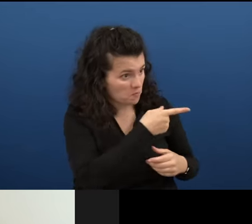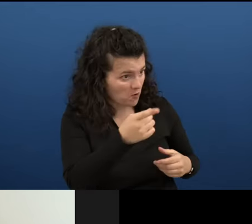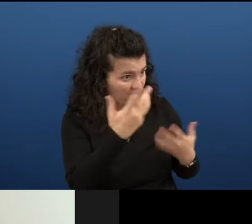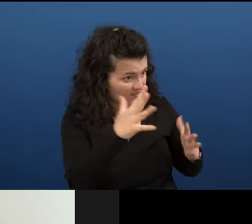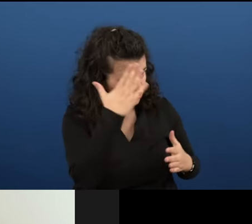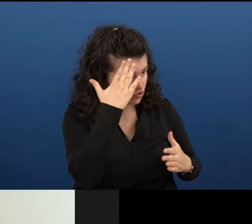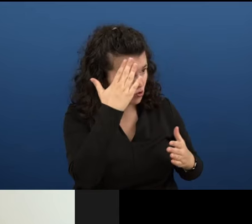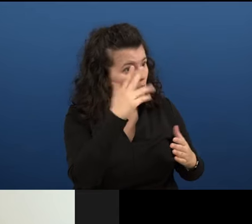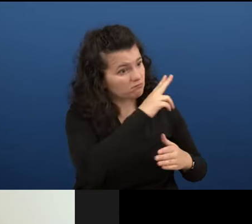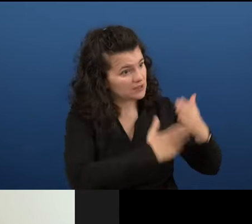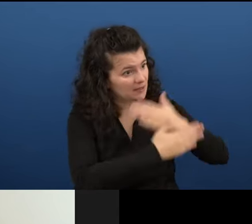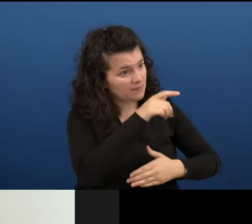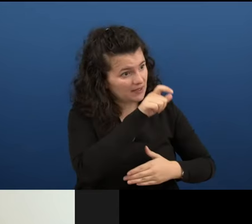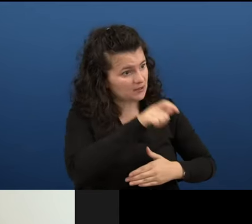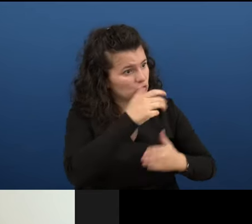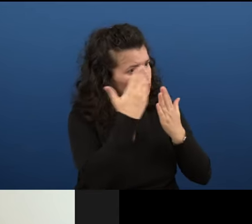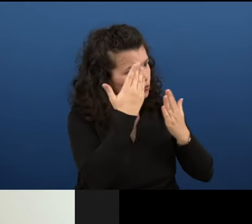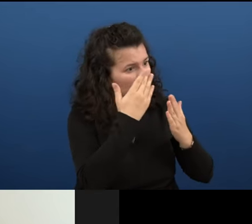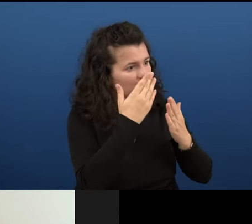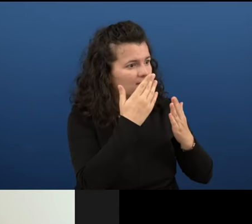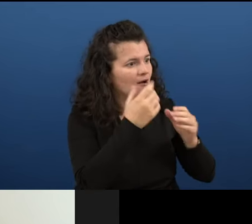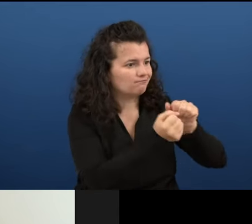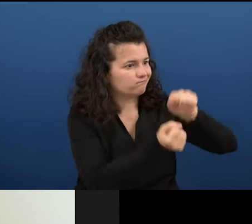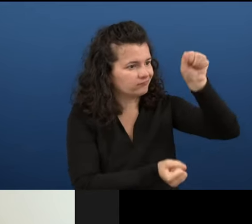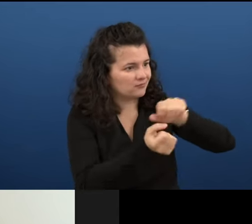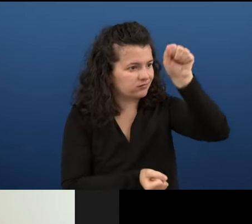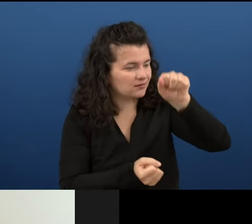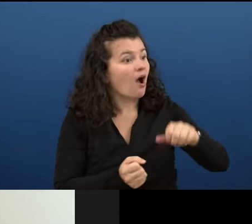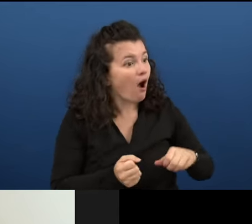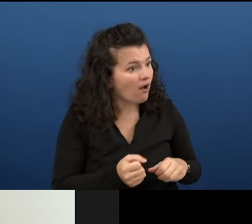database where we look at any job opportunity that we have in the organization